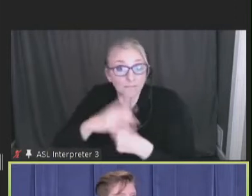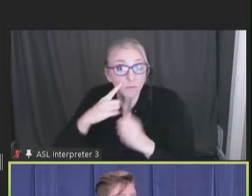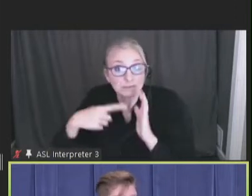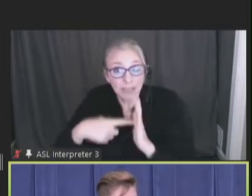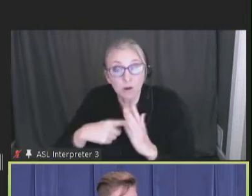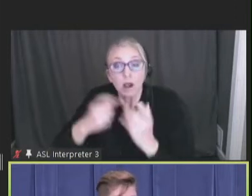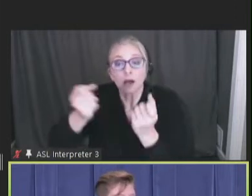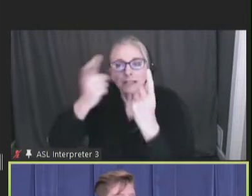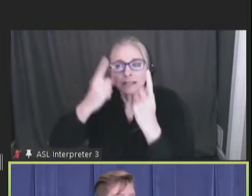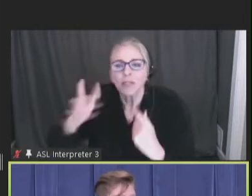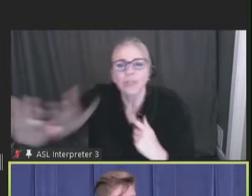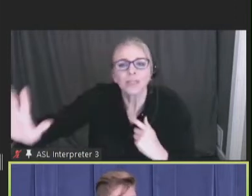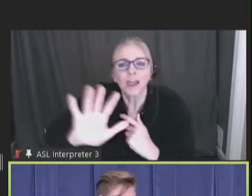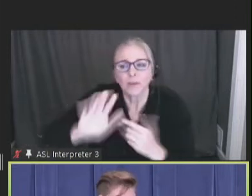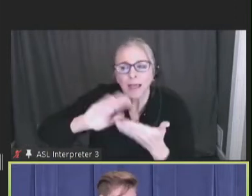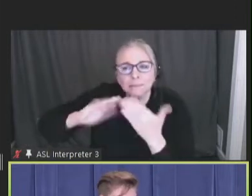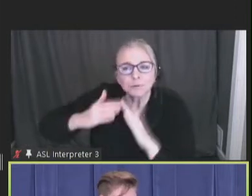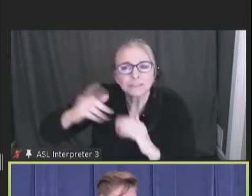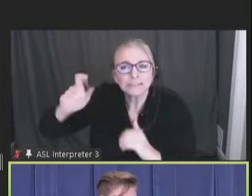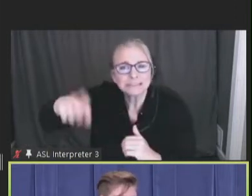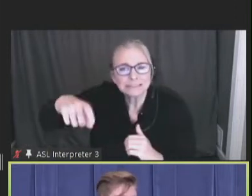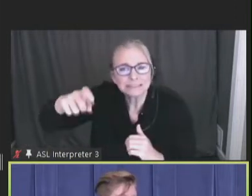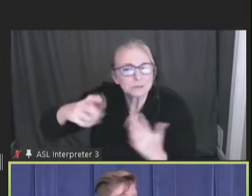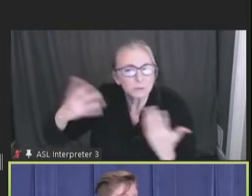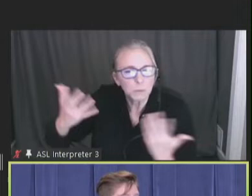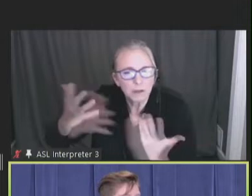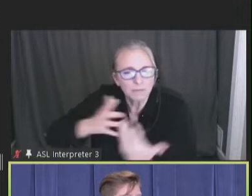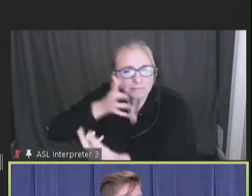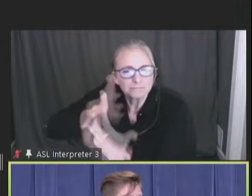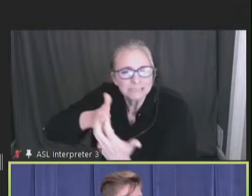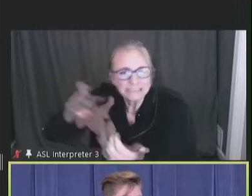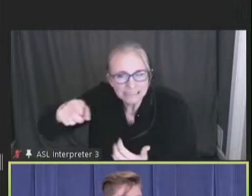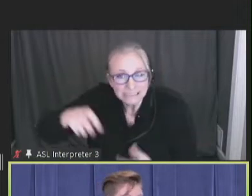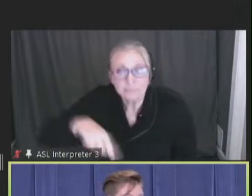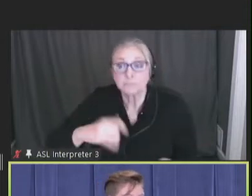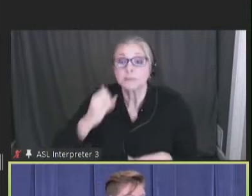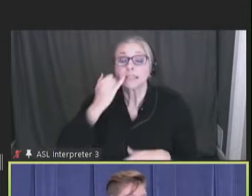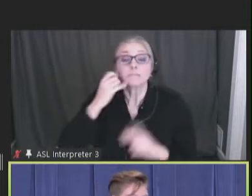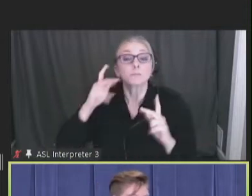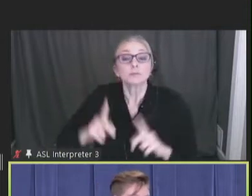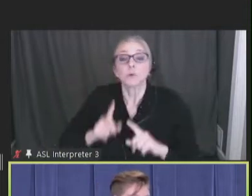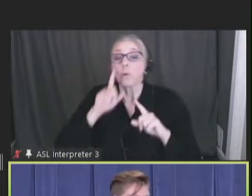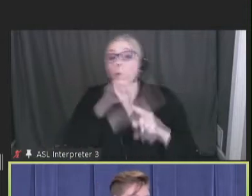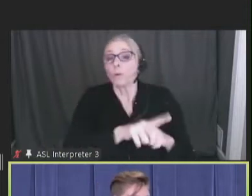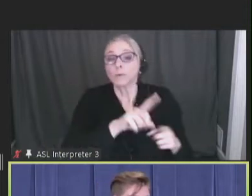the needs are of those specific communities. If you are sending healthcare workers to vaccinate